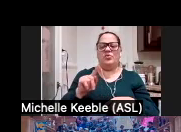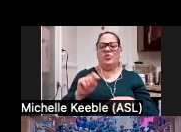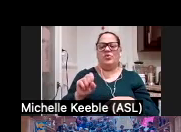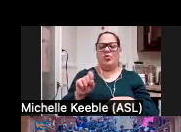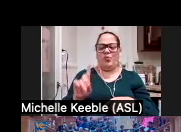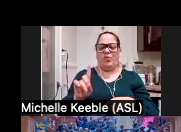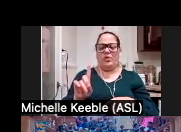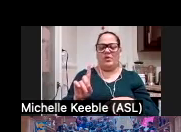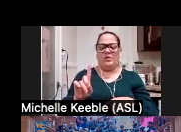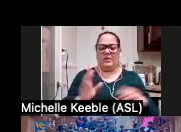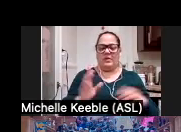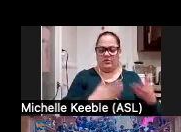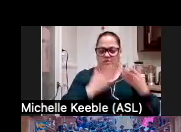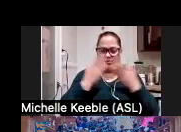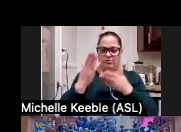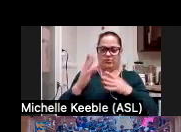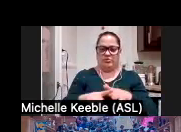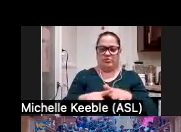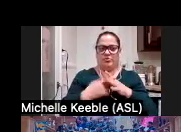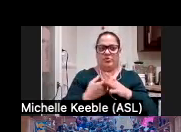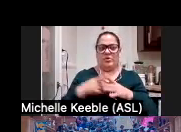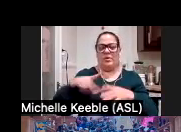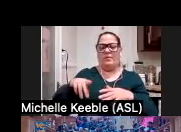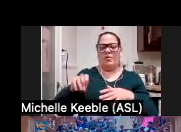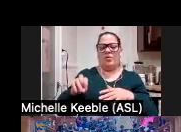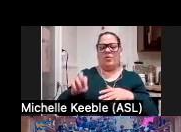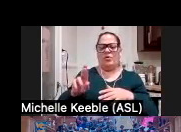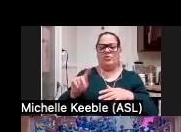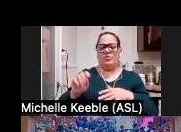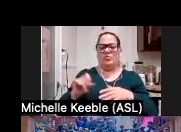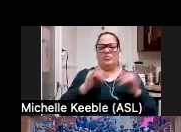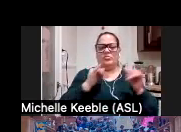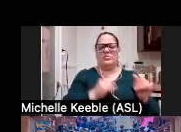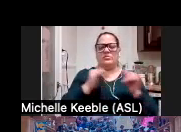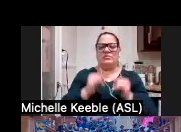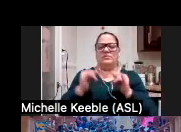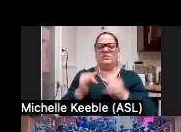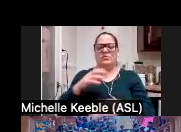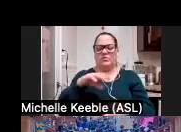introduction to the portals. Um, which also lists individuals that were a part of it as well as the